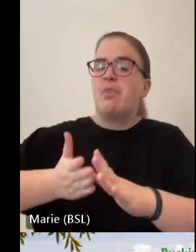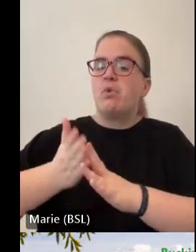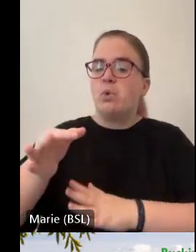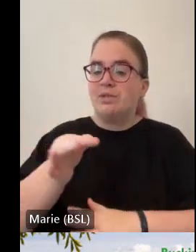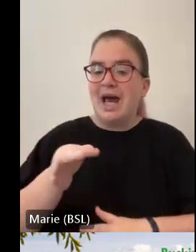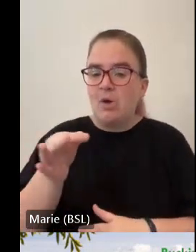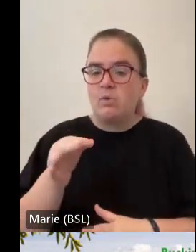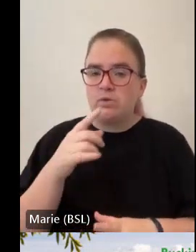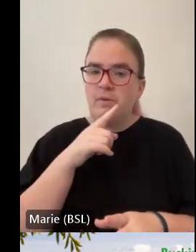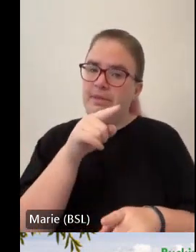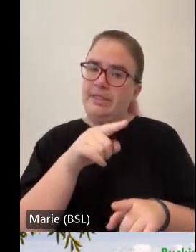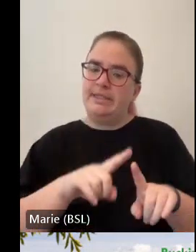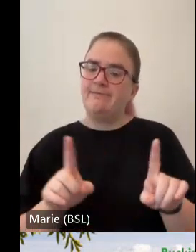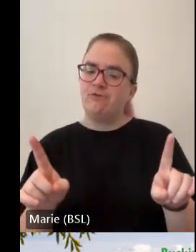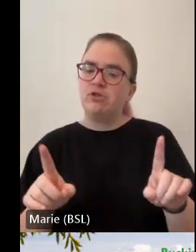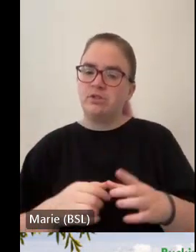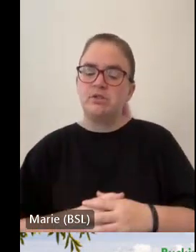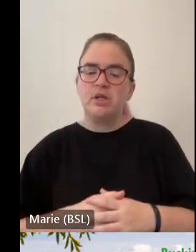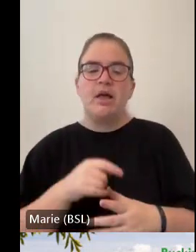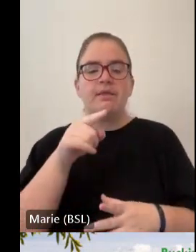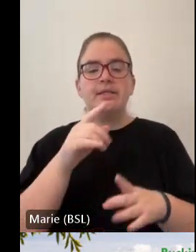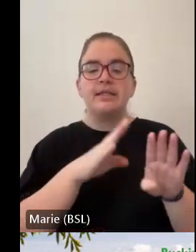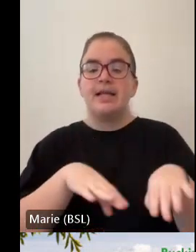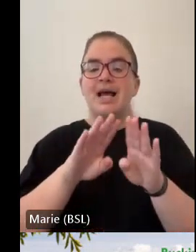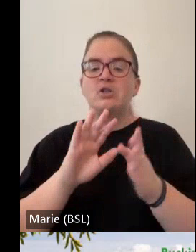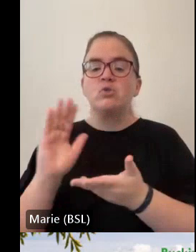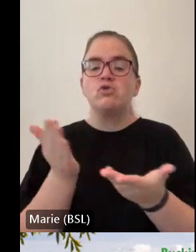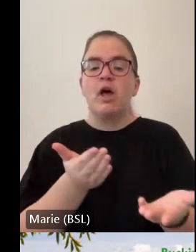And so this is a a national service which would replaced